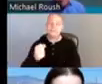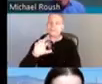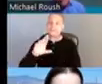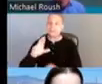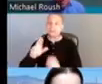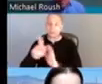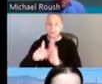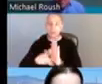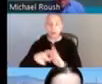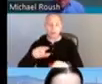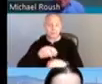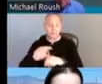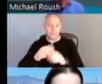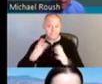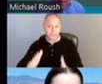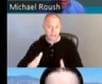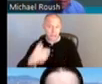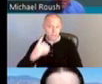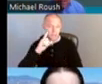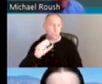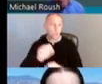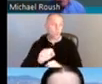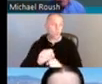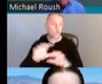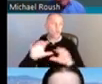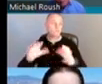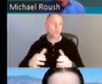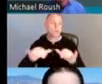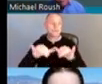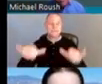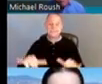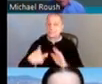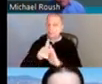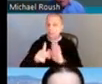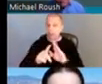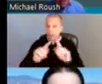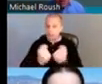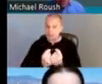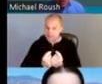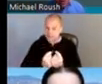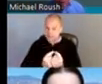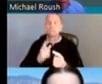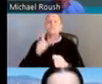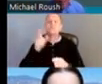advisor of the Workforce Systems Policy Team at the Office of Disability Employment Policy,